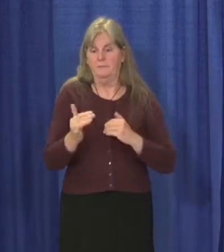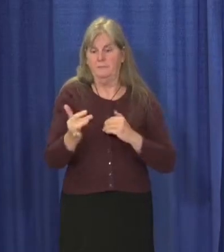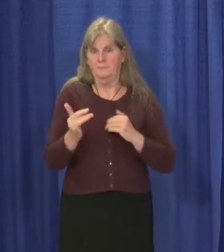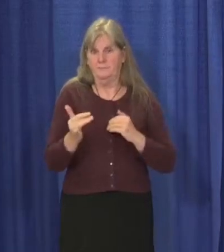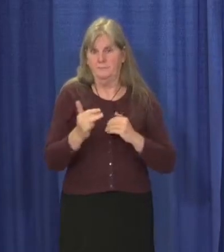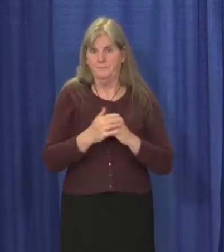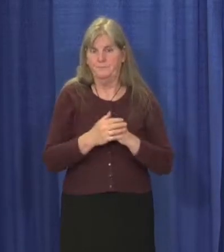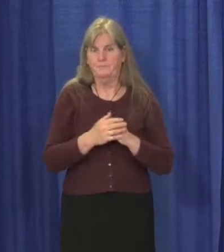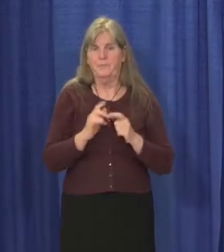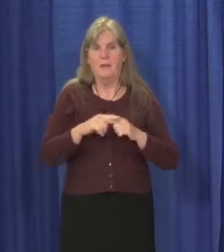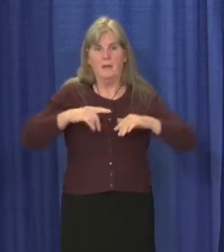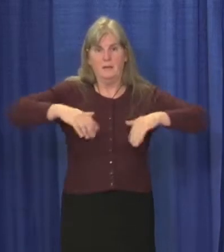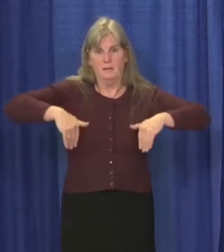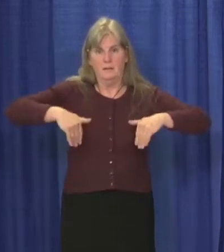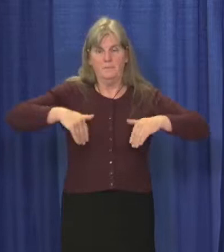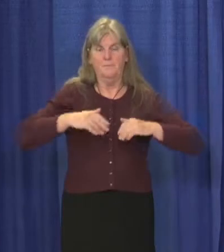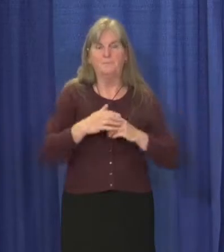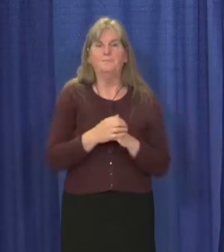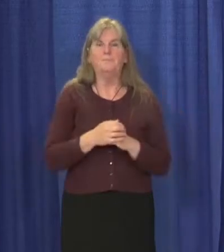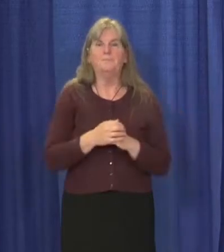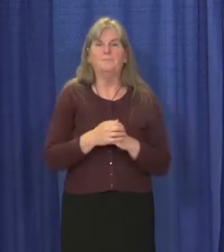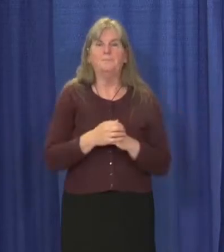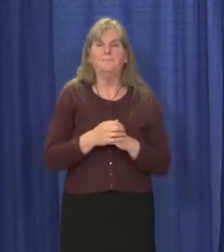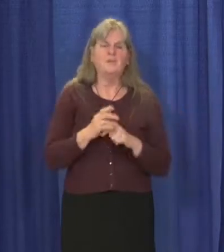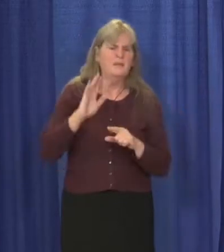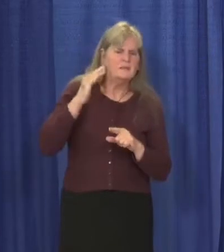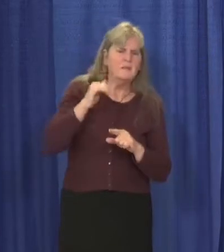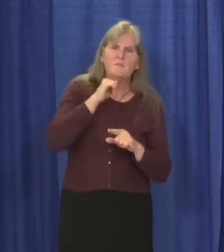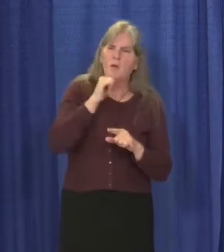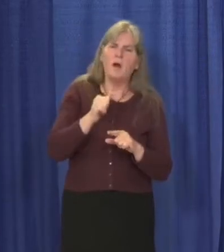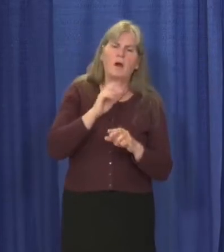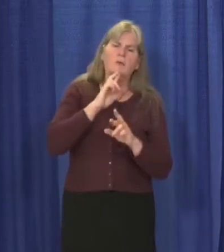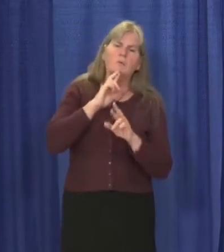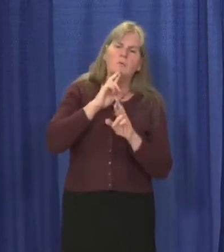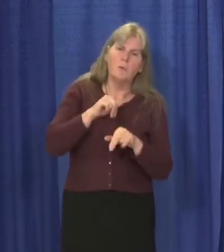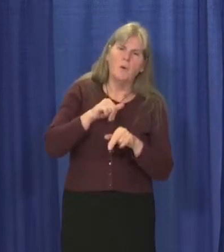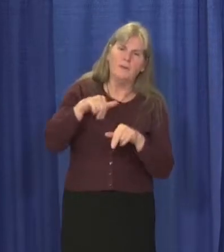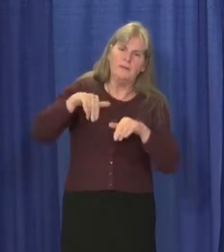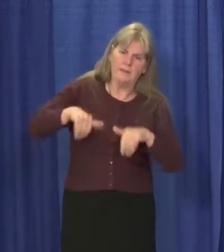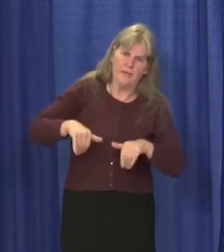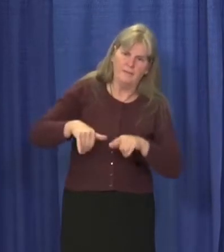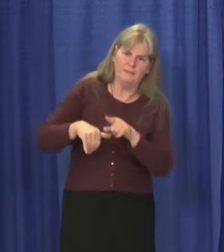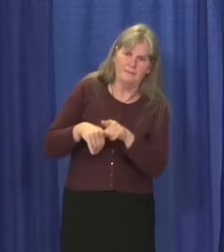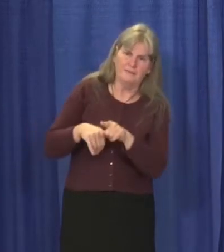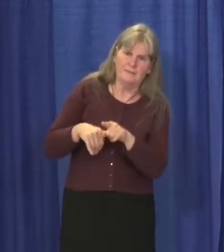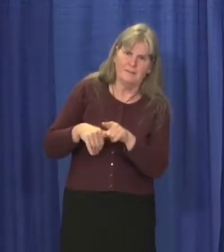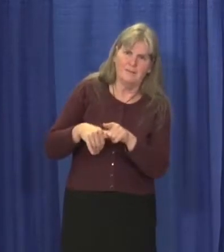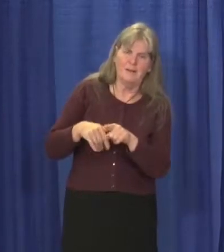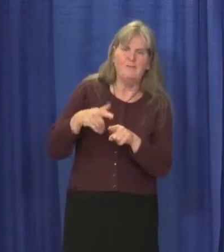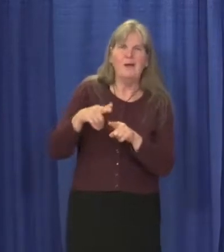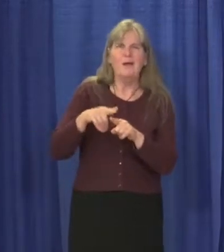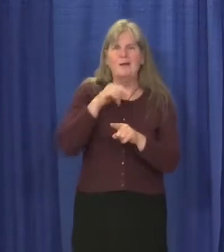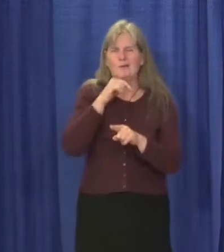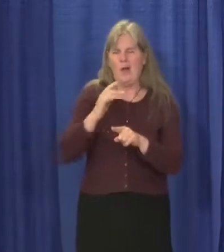We don't have as of yet reported cases but is also not a reportable disease and the